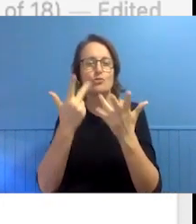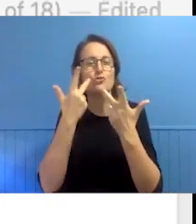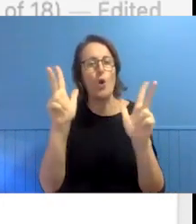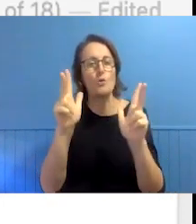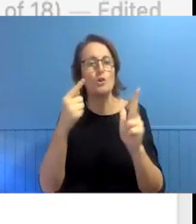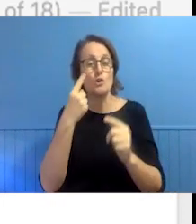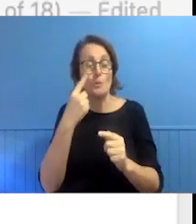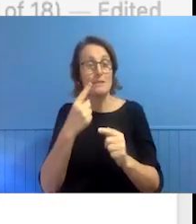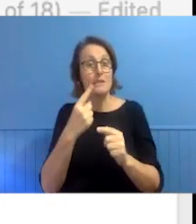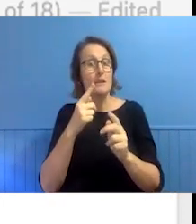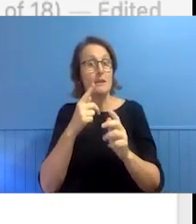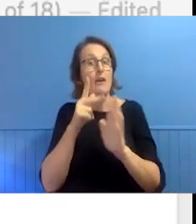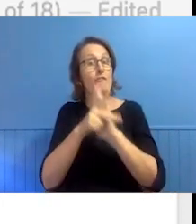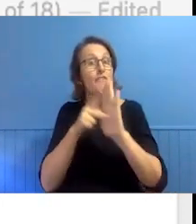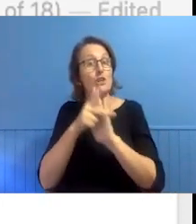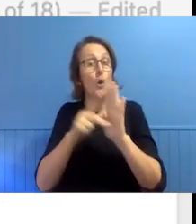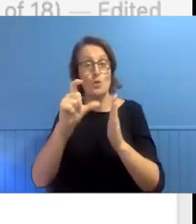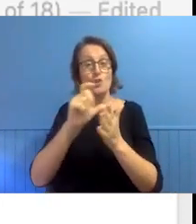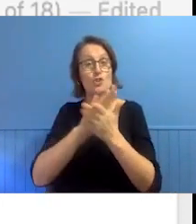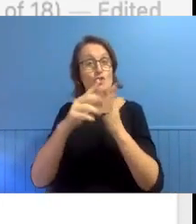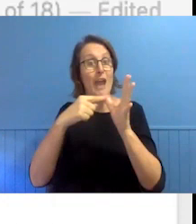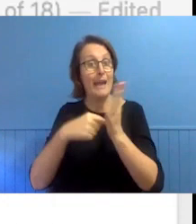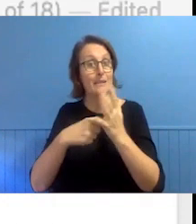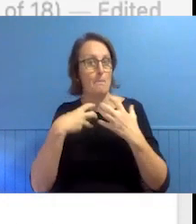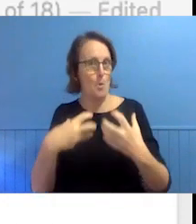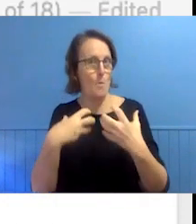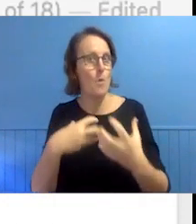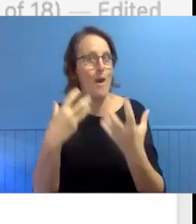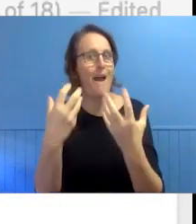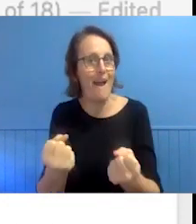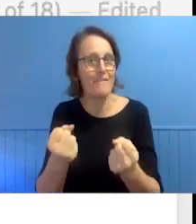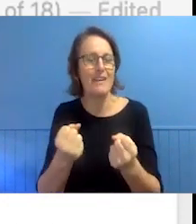online. For example, video games, which was already set to have